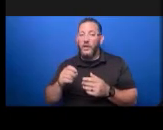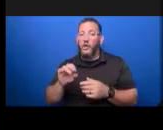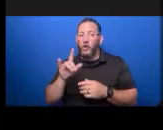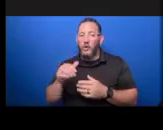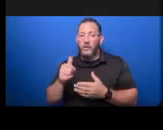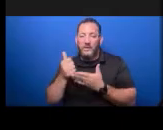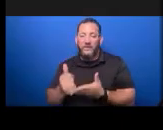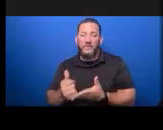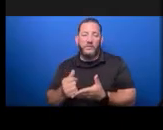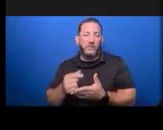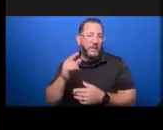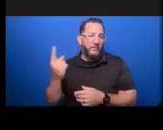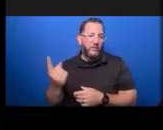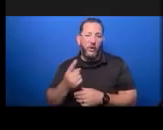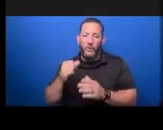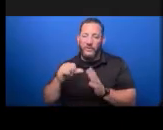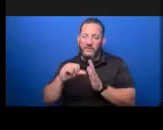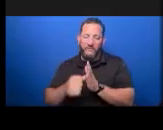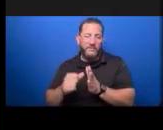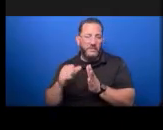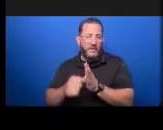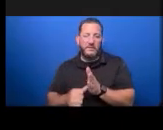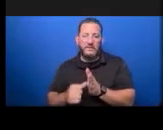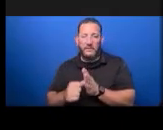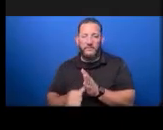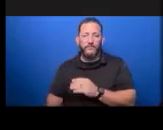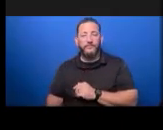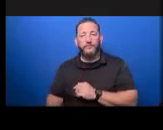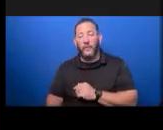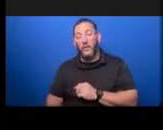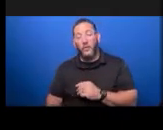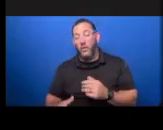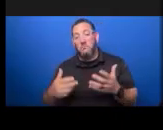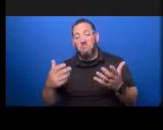constantly emphasized. So I think, in summary, an